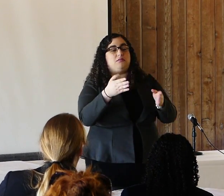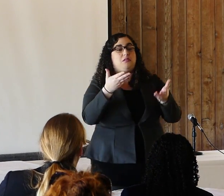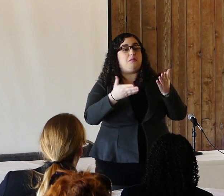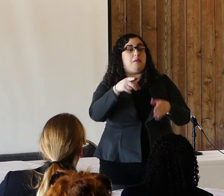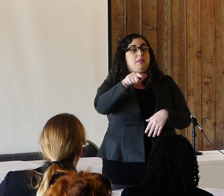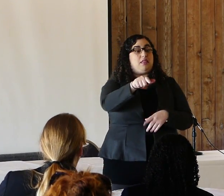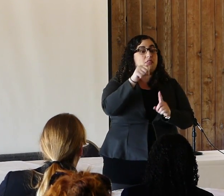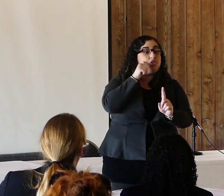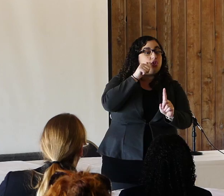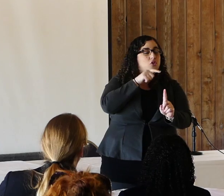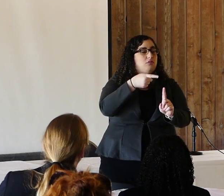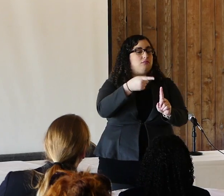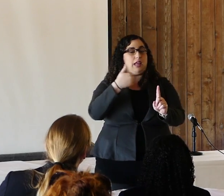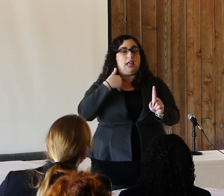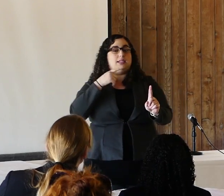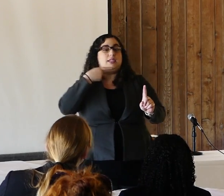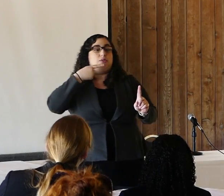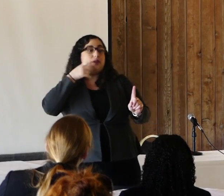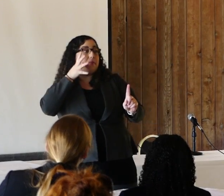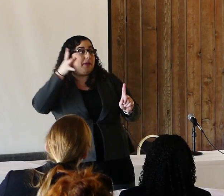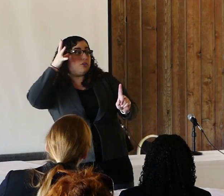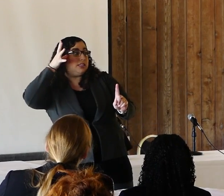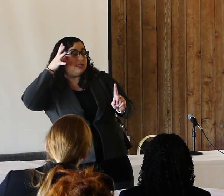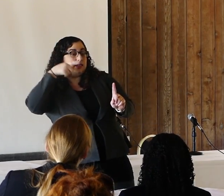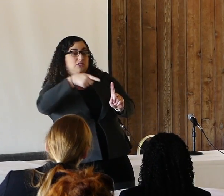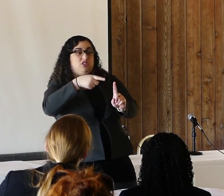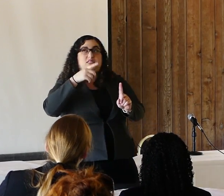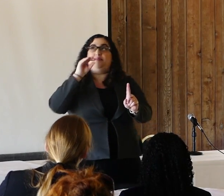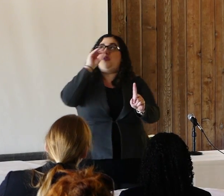And then you have someone who's just learning ASL at the moment. You may